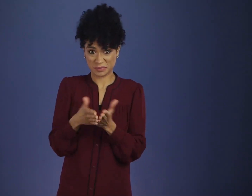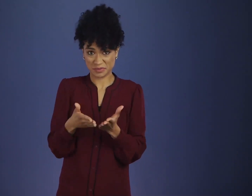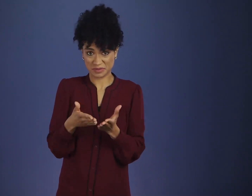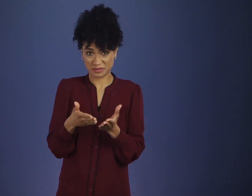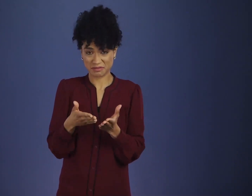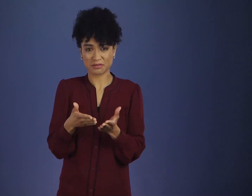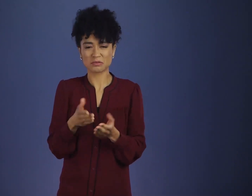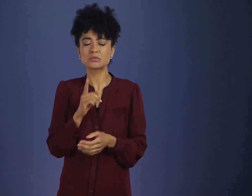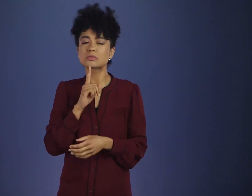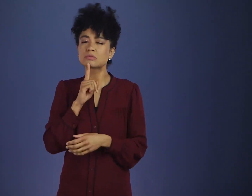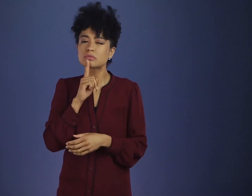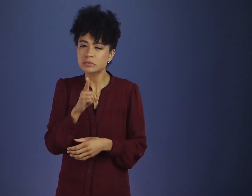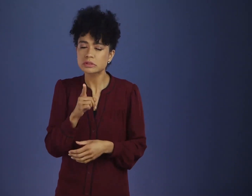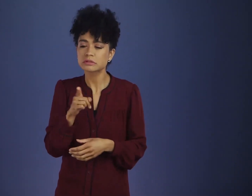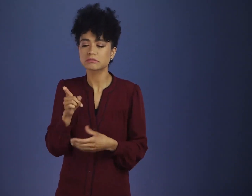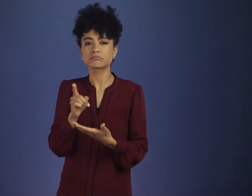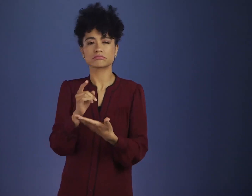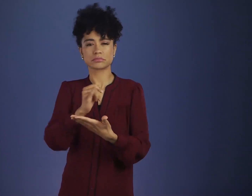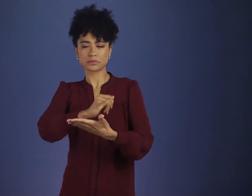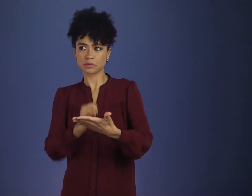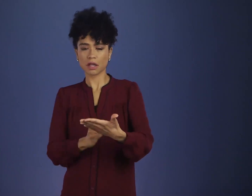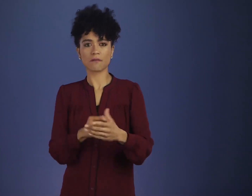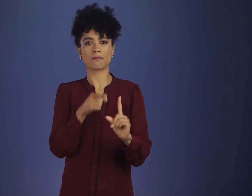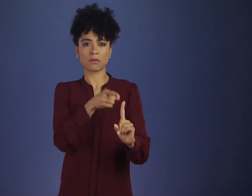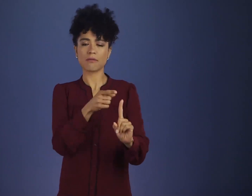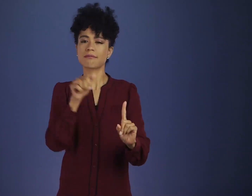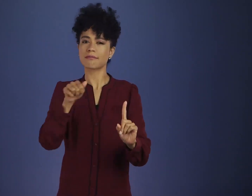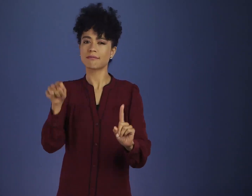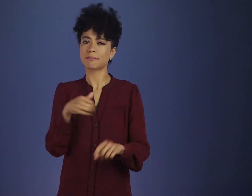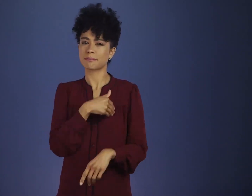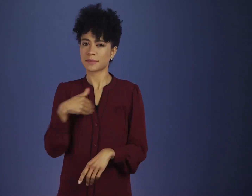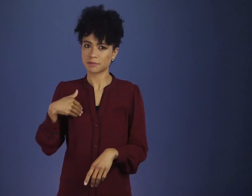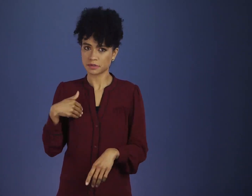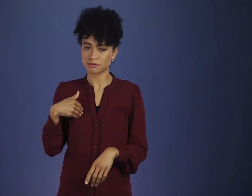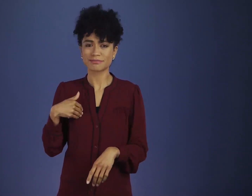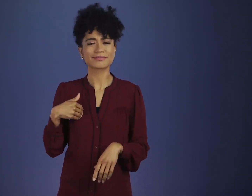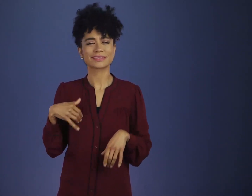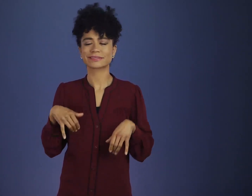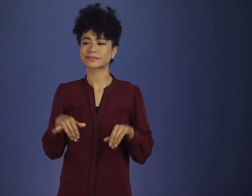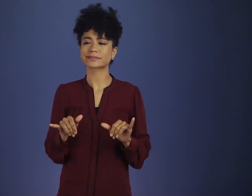The second section of this volume, though designed for A.A.'s membership,